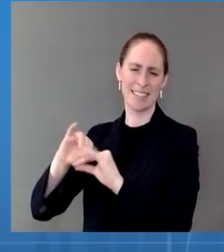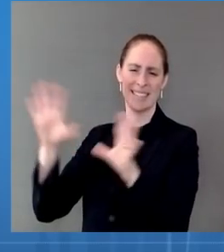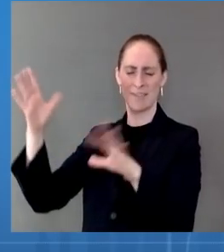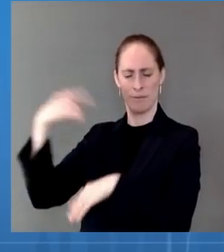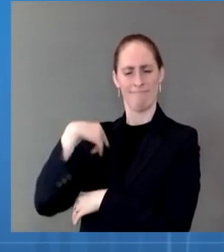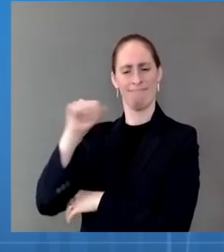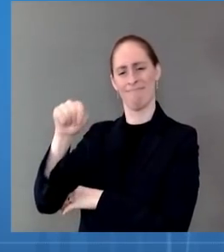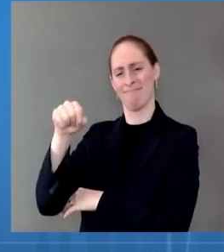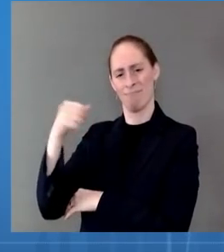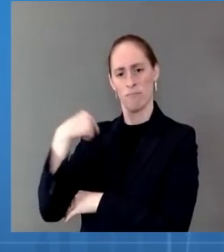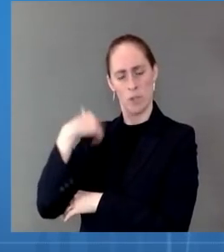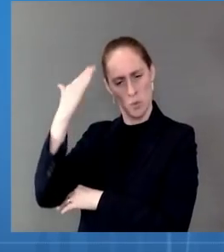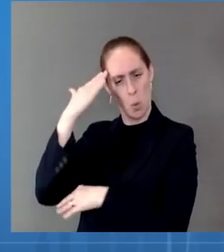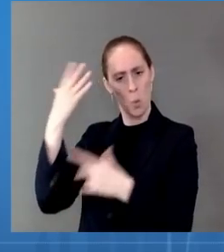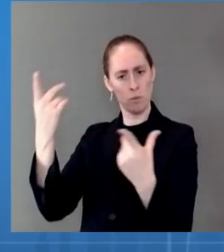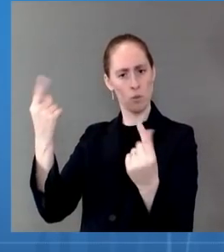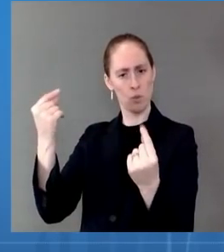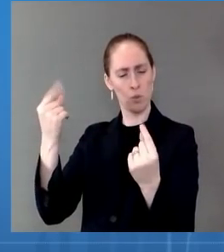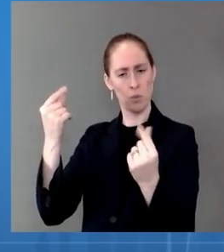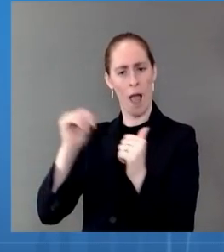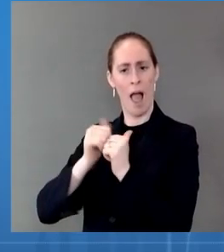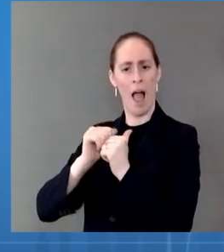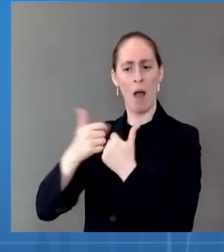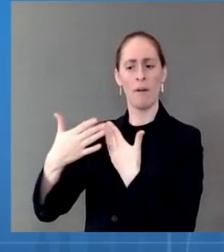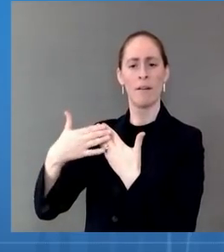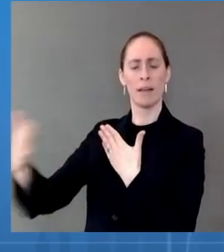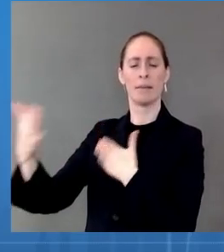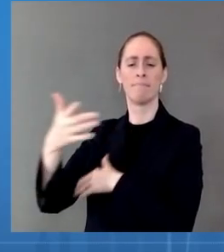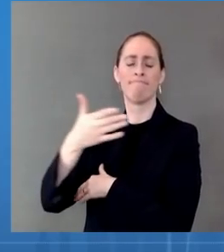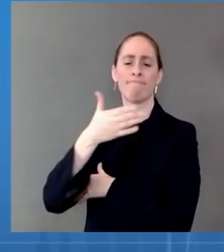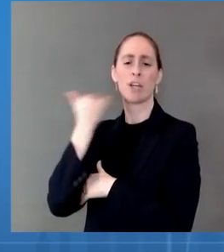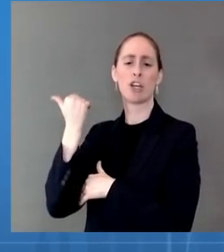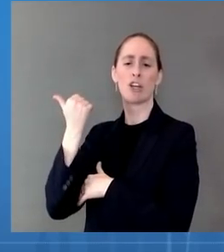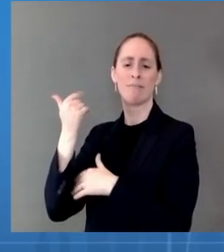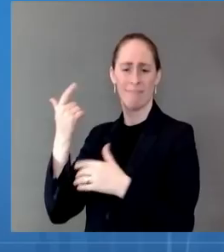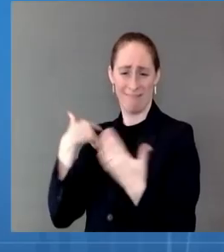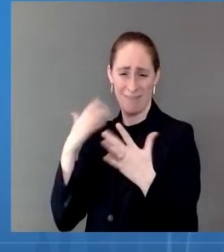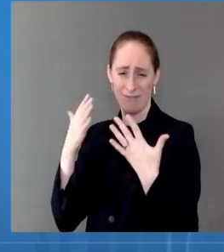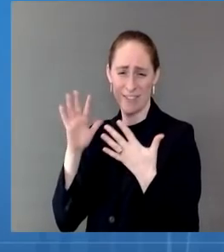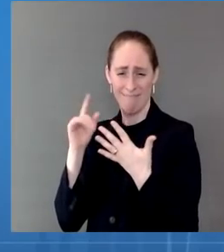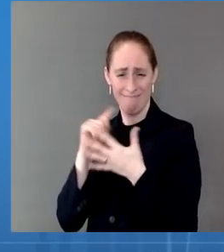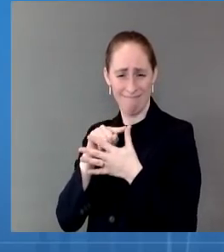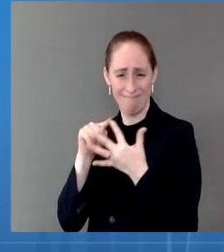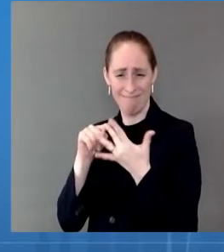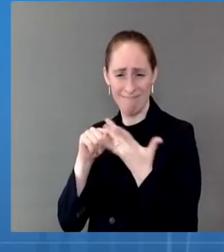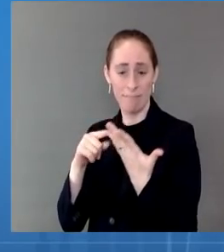And it is the collection of all of those things together. Vaccinations, boosters and preventive measures